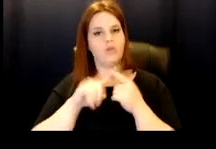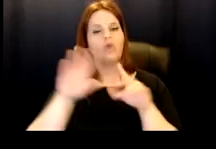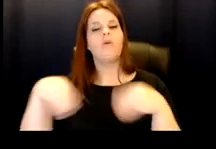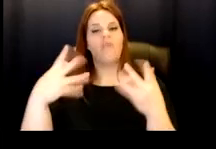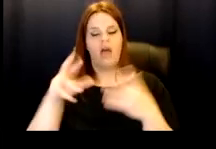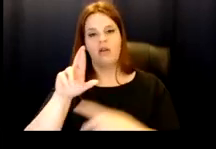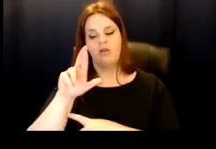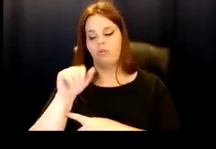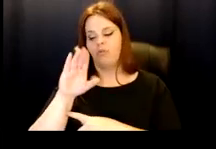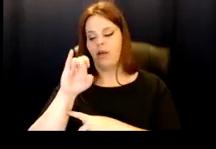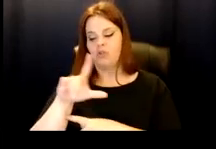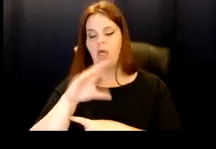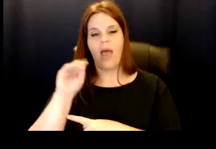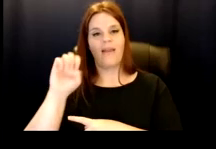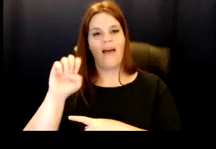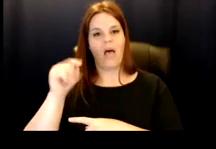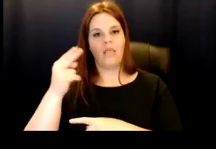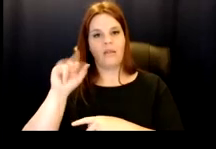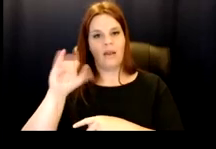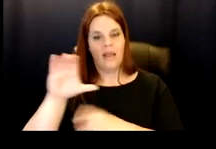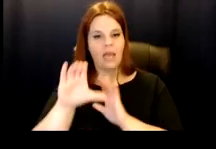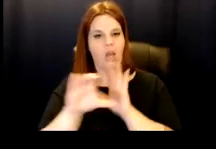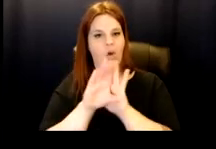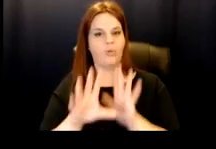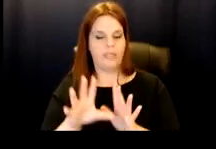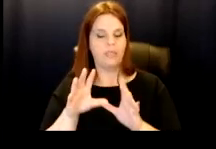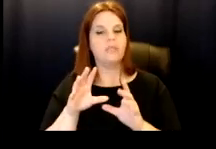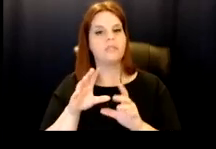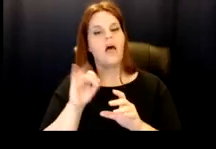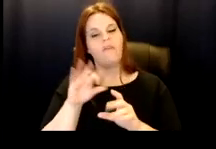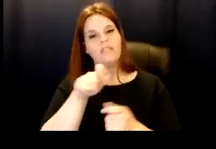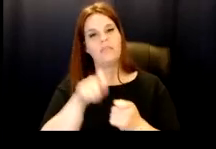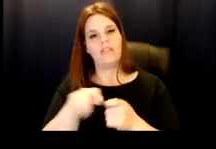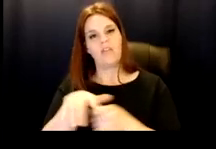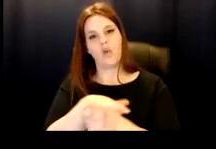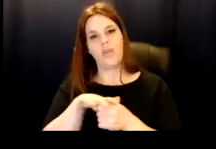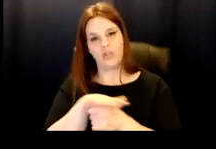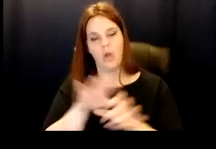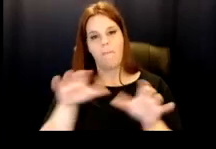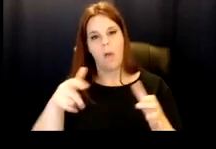and ethnic characteristics of a particular regional population. And based on these racial